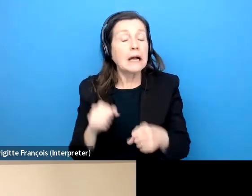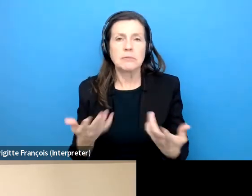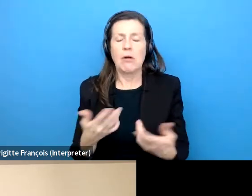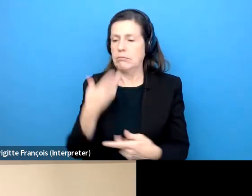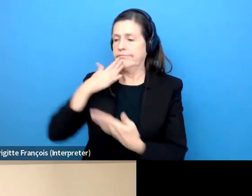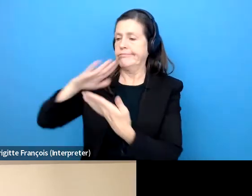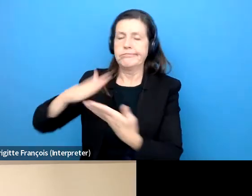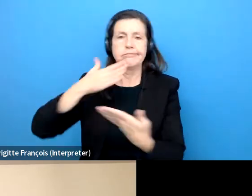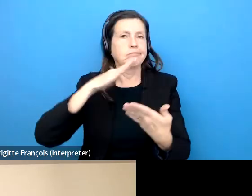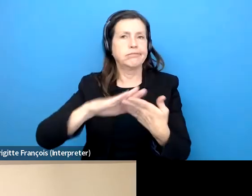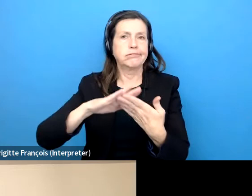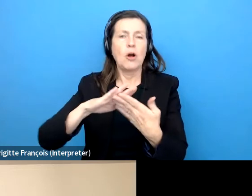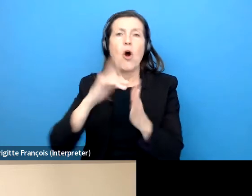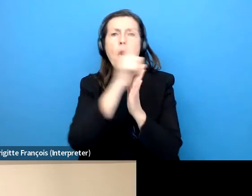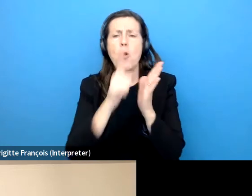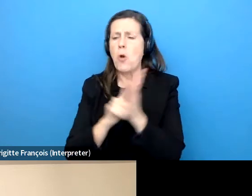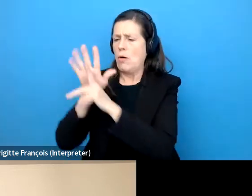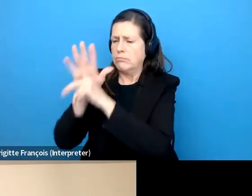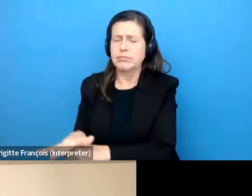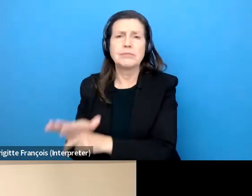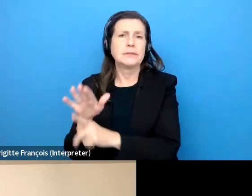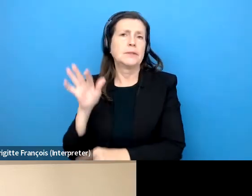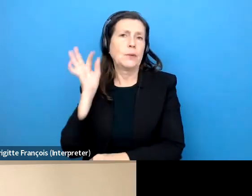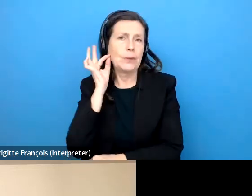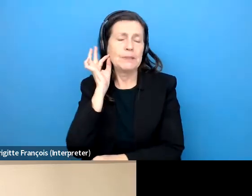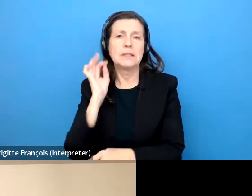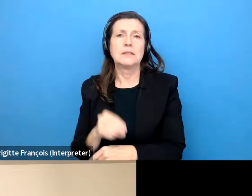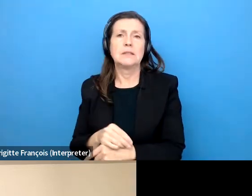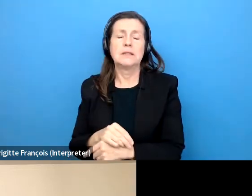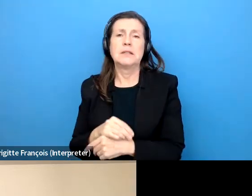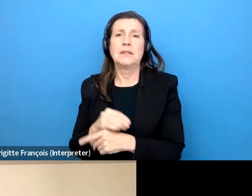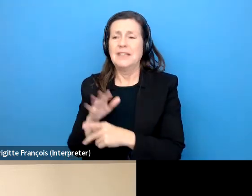discriminatory loss, discrimination and exploitation in recruitment;